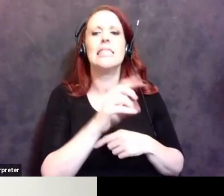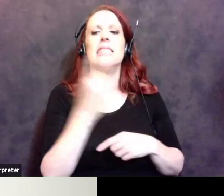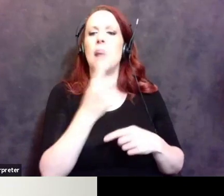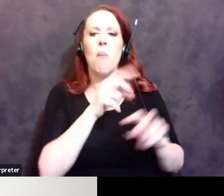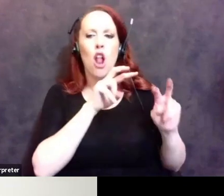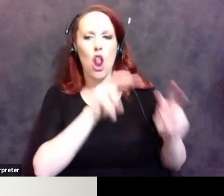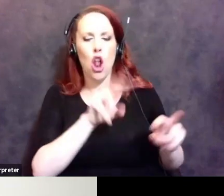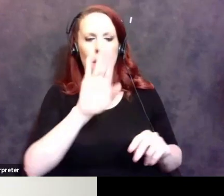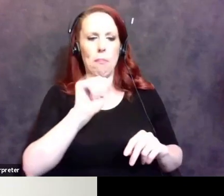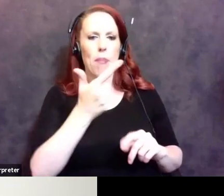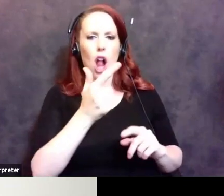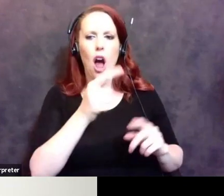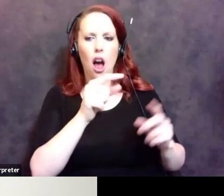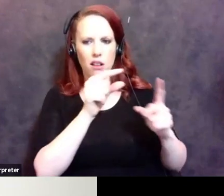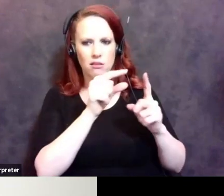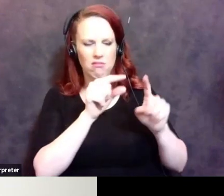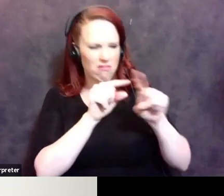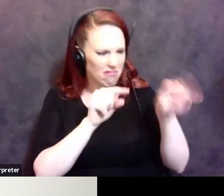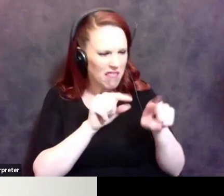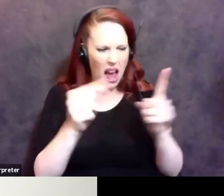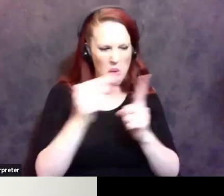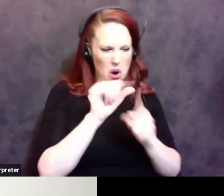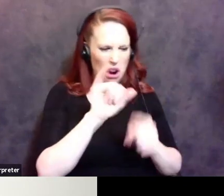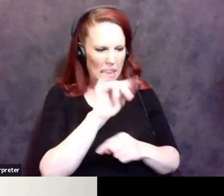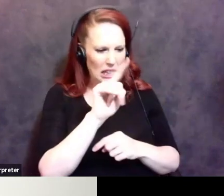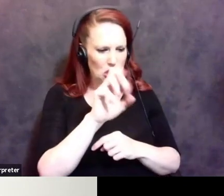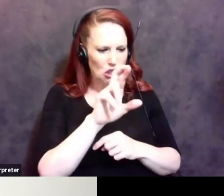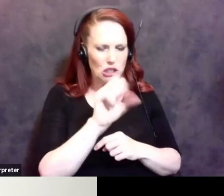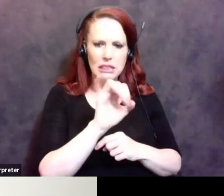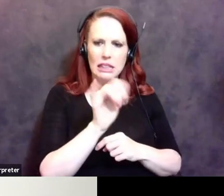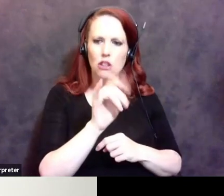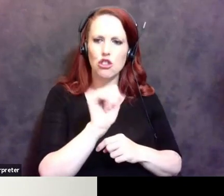I don't know what this terms intersectionality is and when I look at the different feminist movements or this other movements